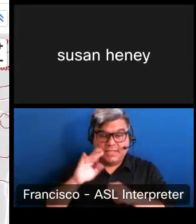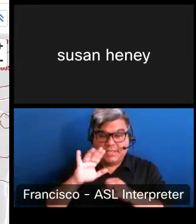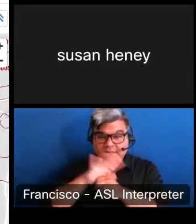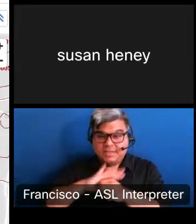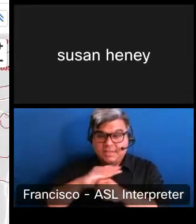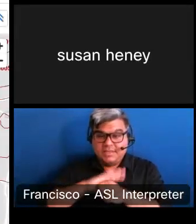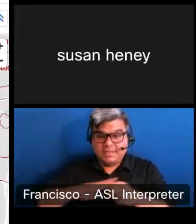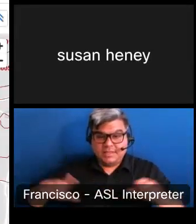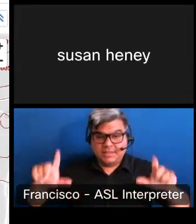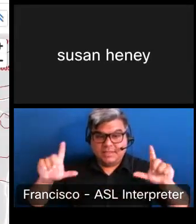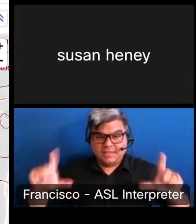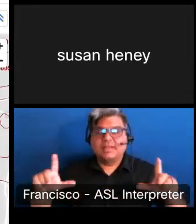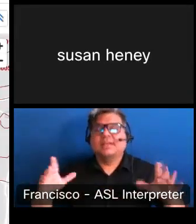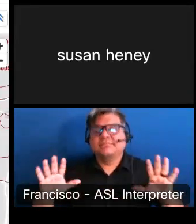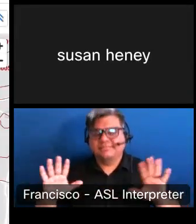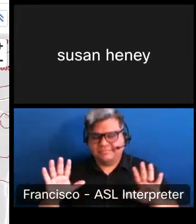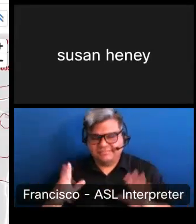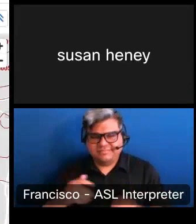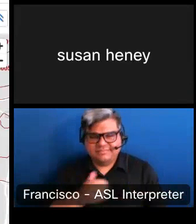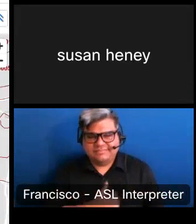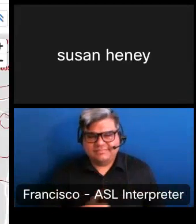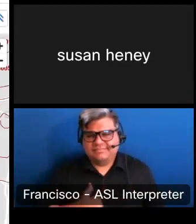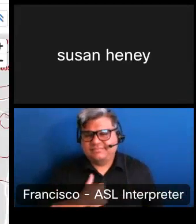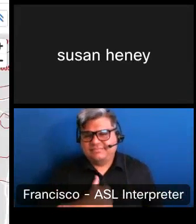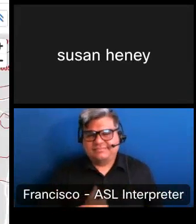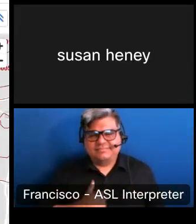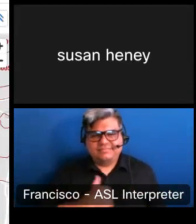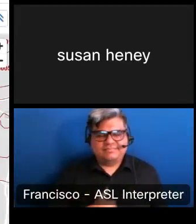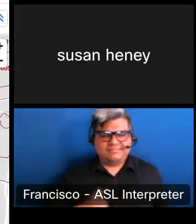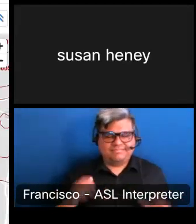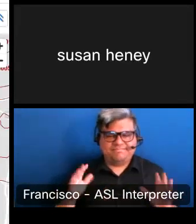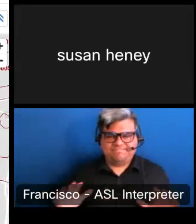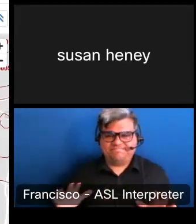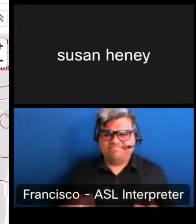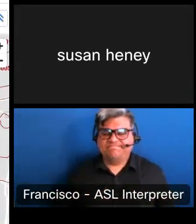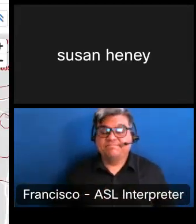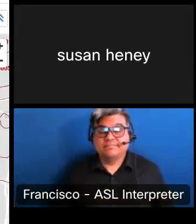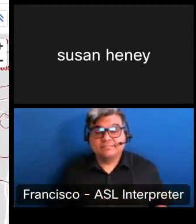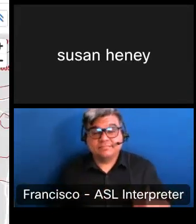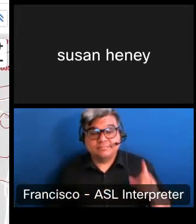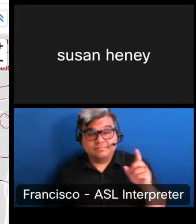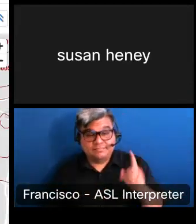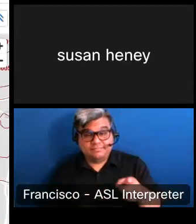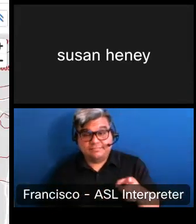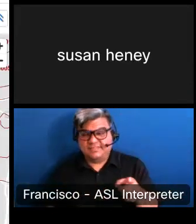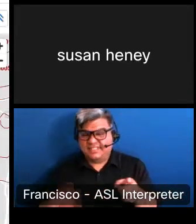folks, for the delay. A little mishap here. All righty, so we here is a map of Washington DC,